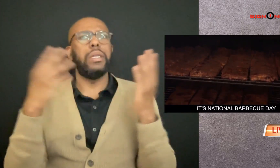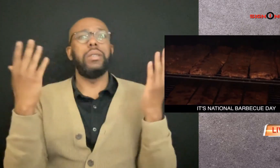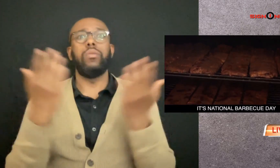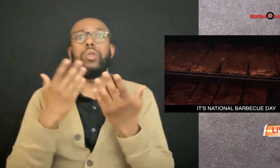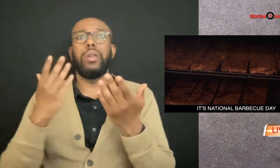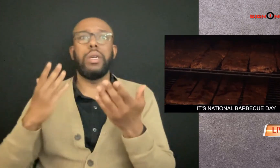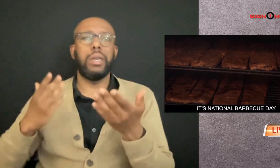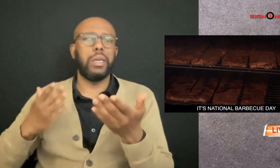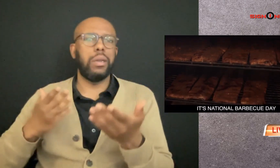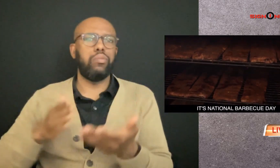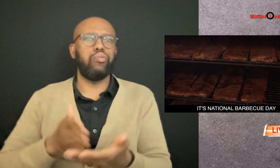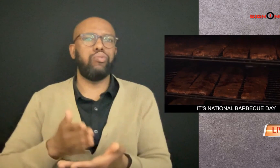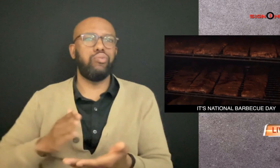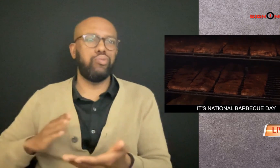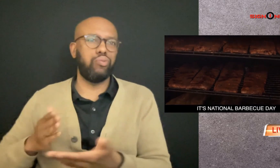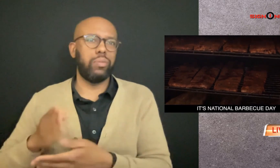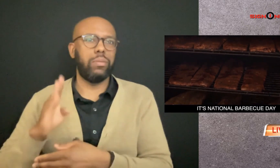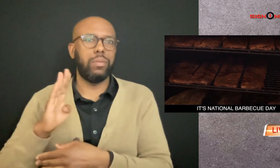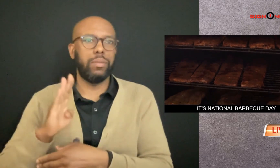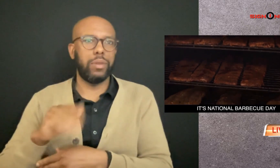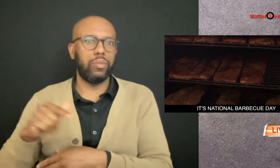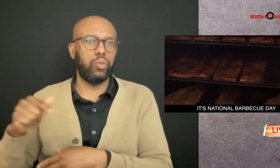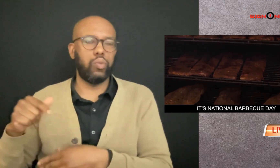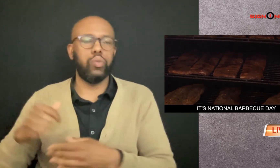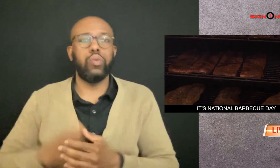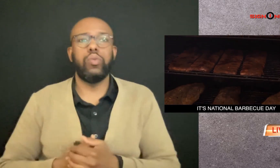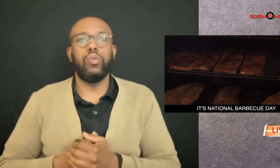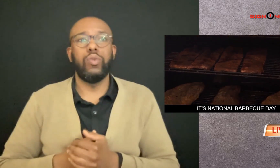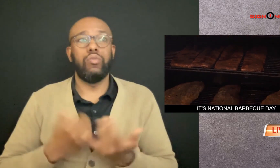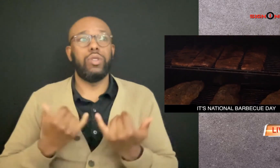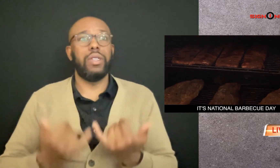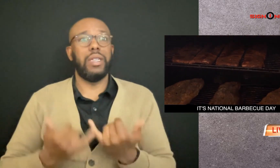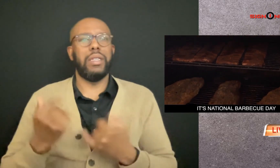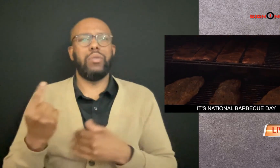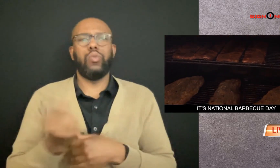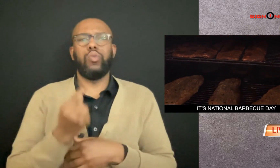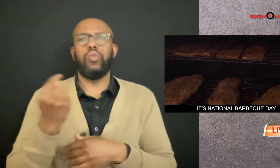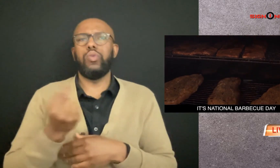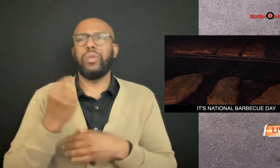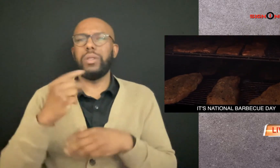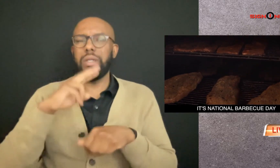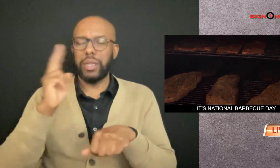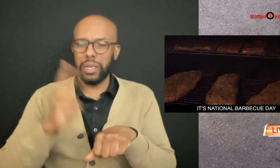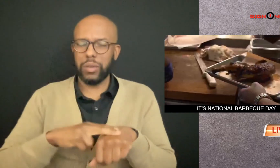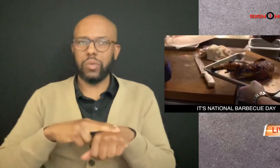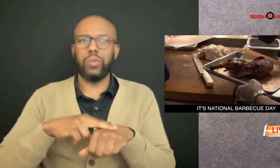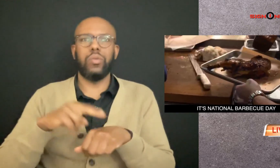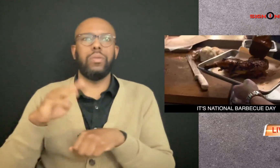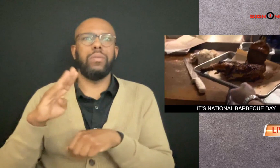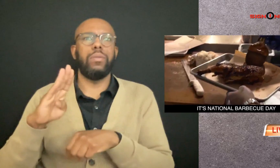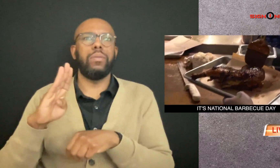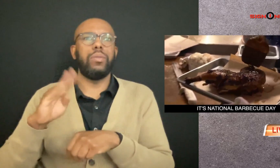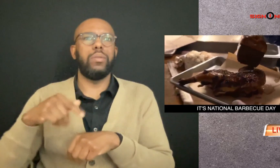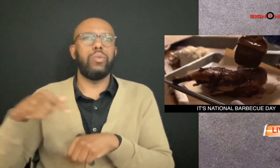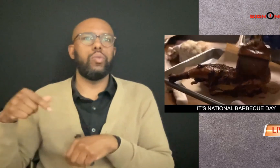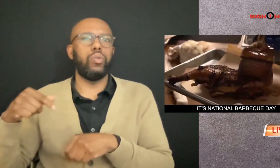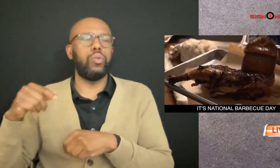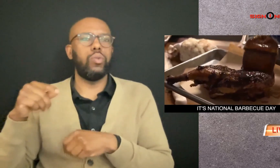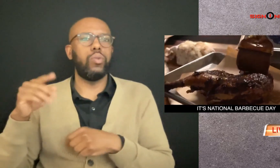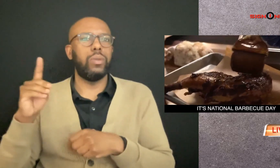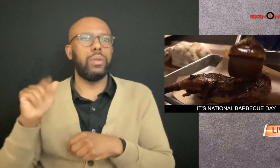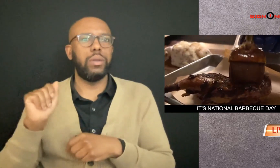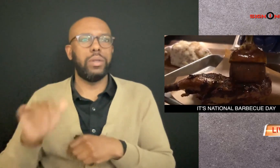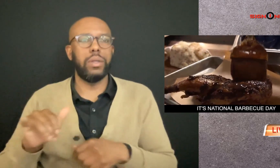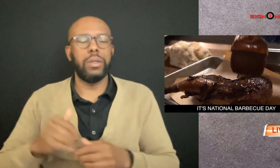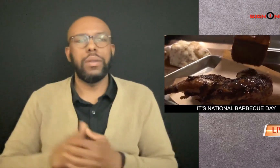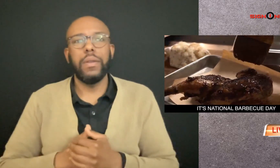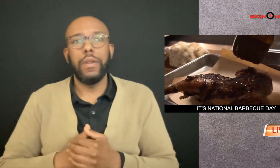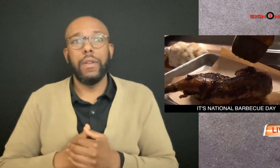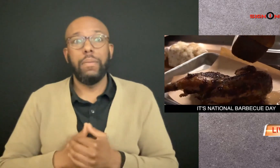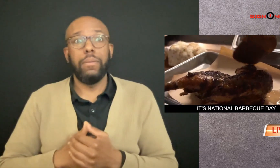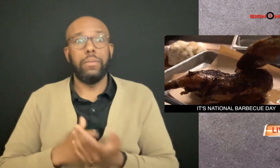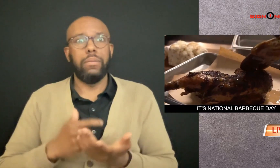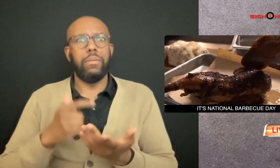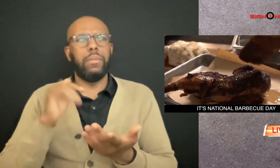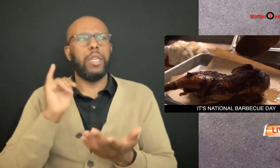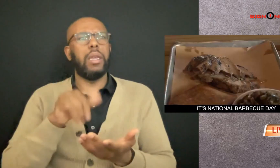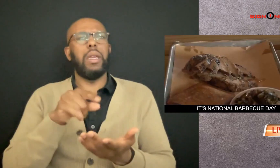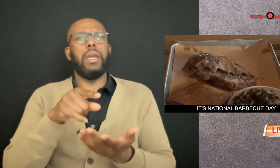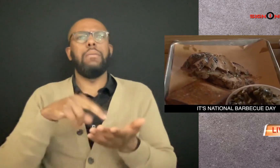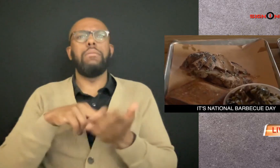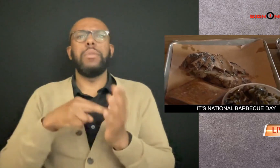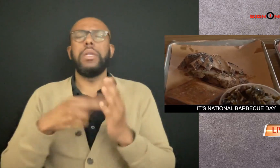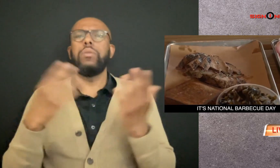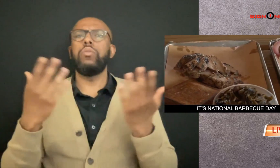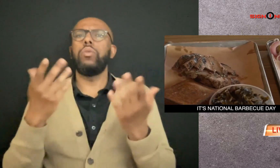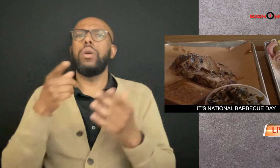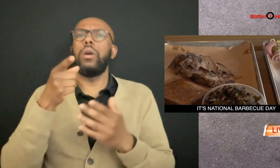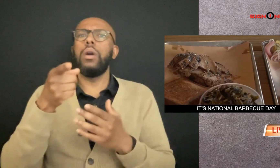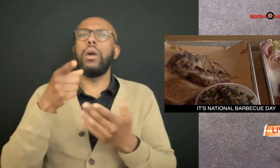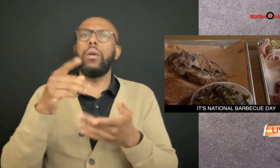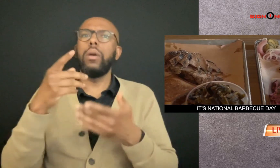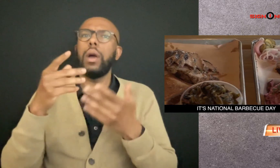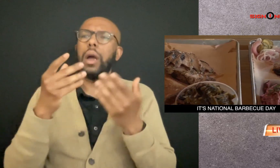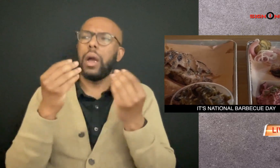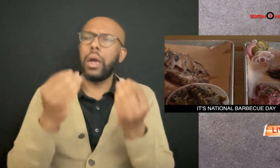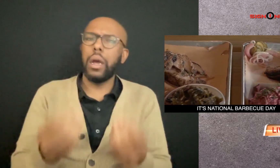says summer like barbecue today Tuesday is national barbecue day